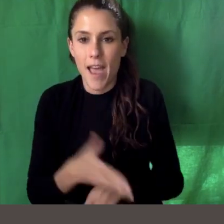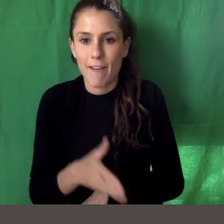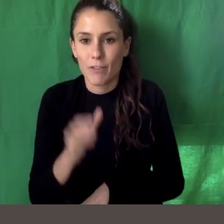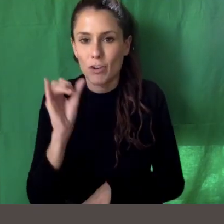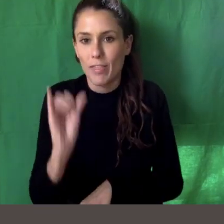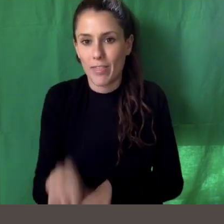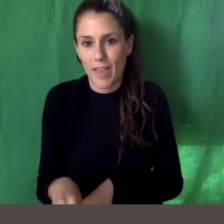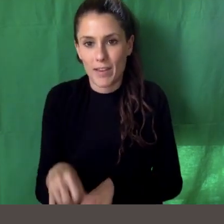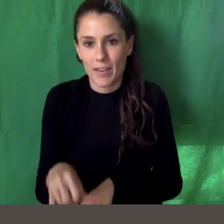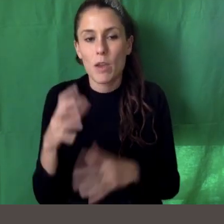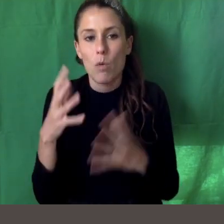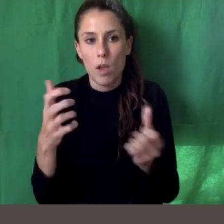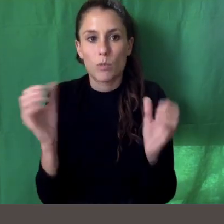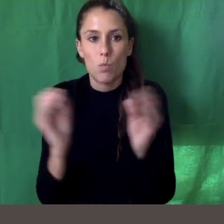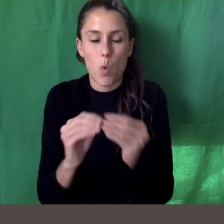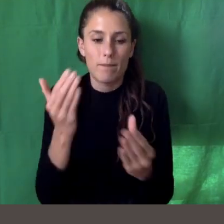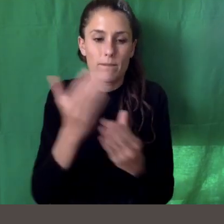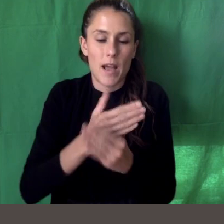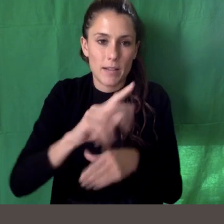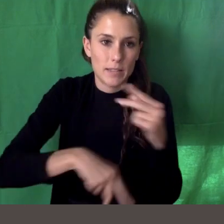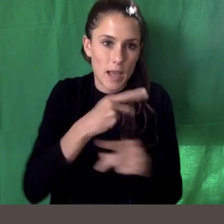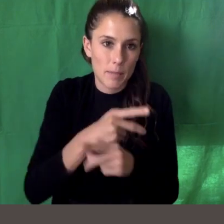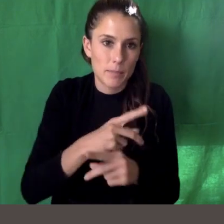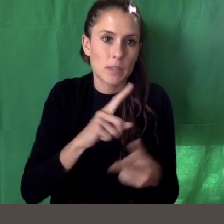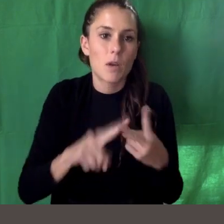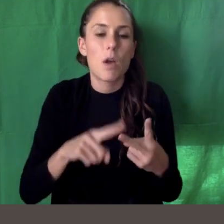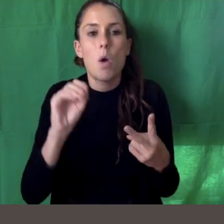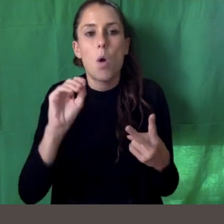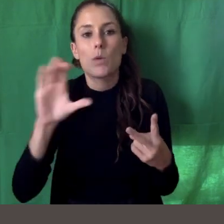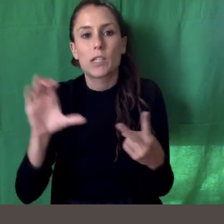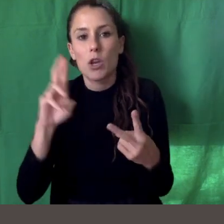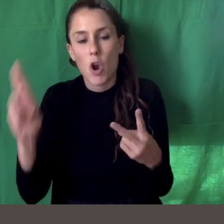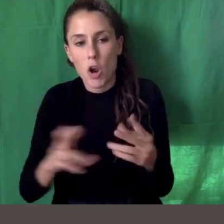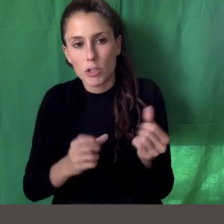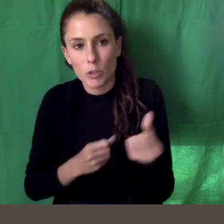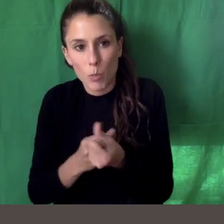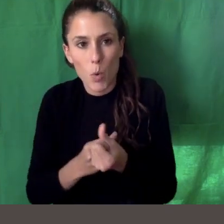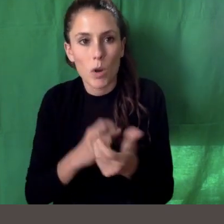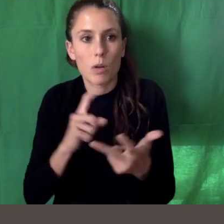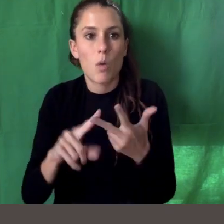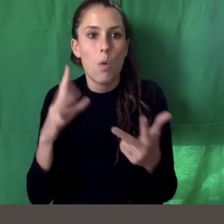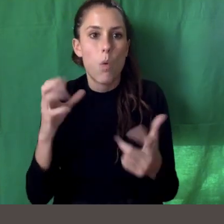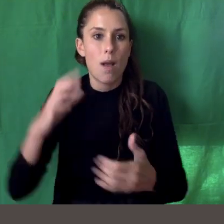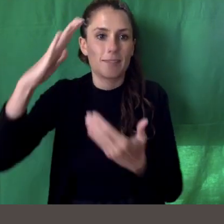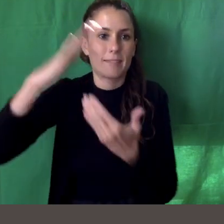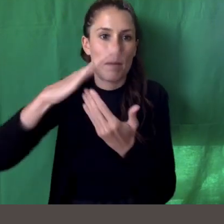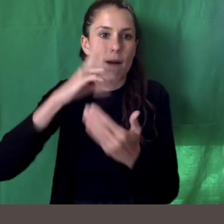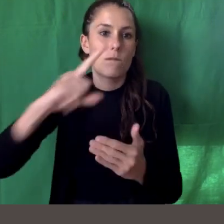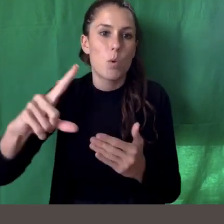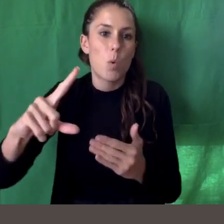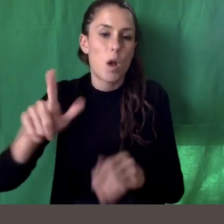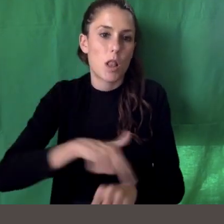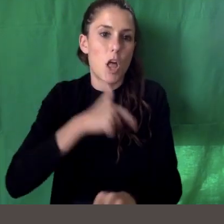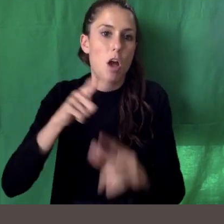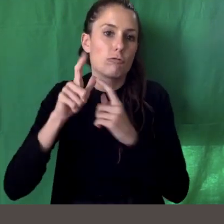delivered. They want more file types, they want OCR support, they also want a time out for long